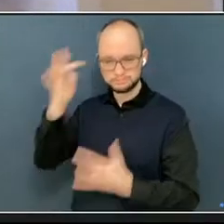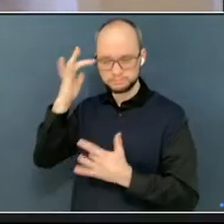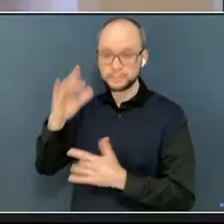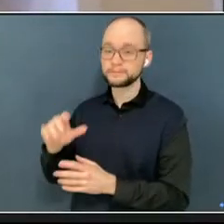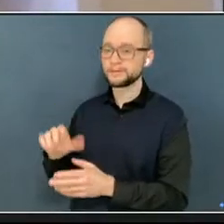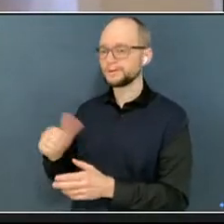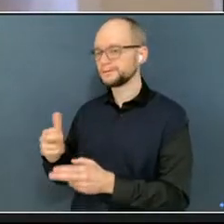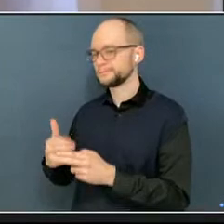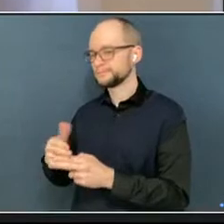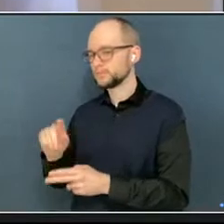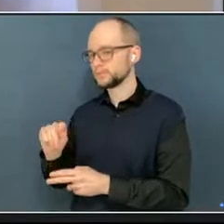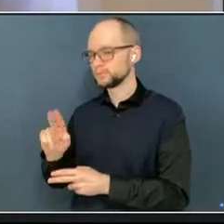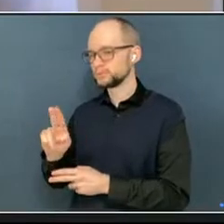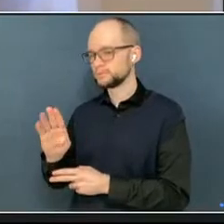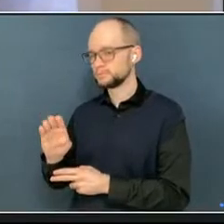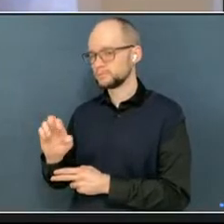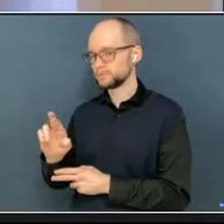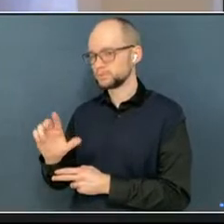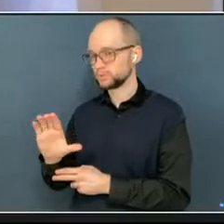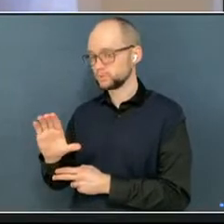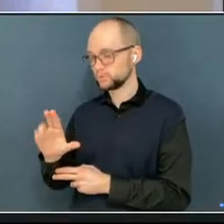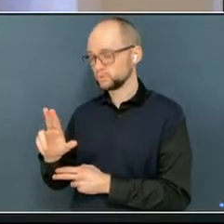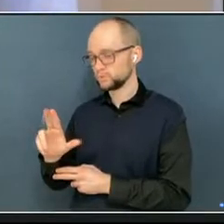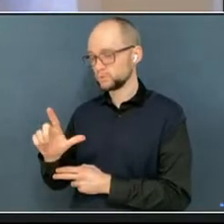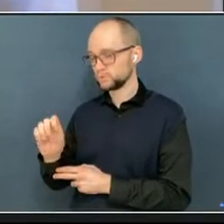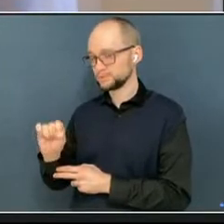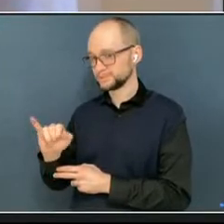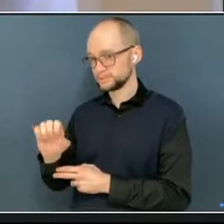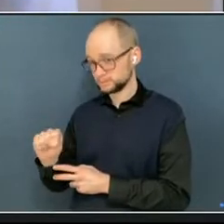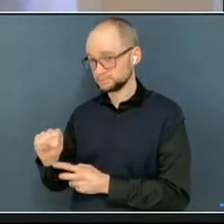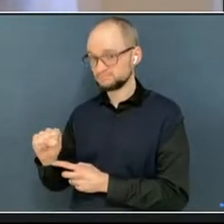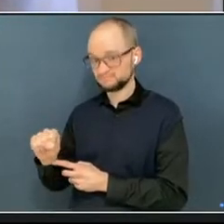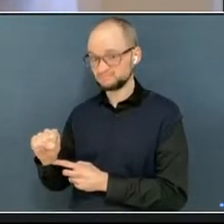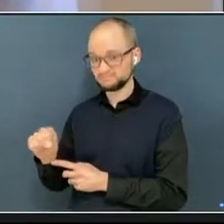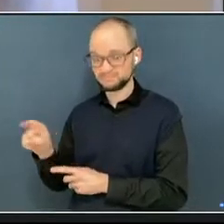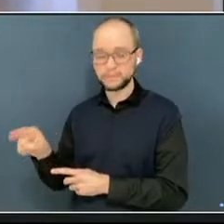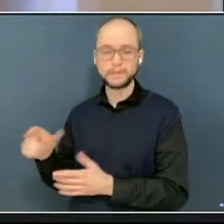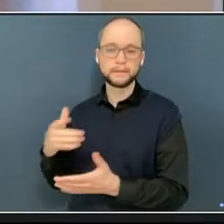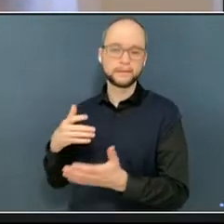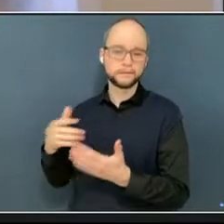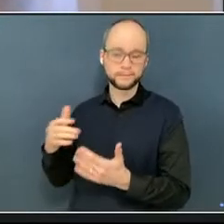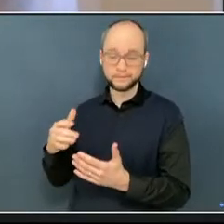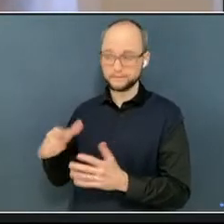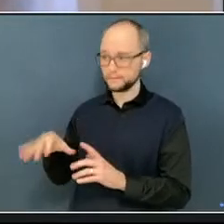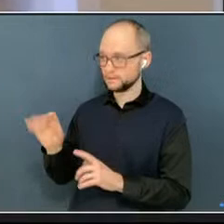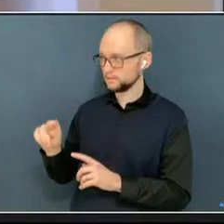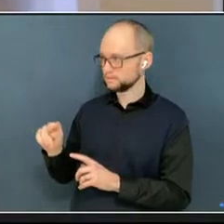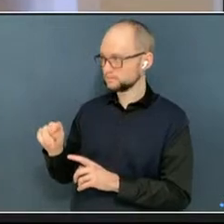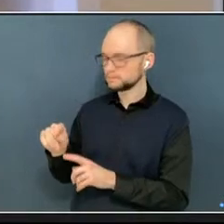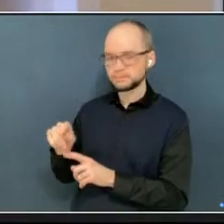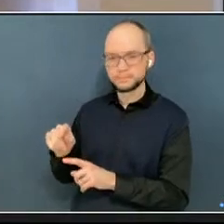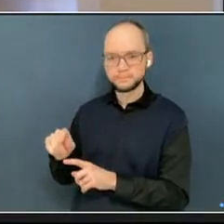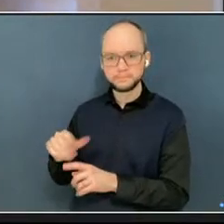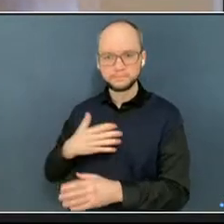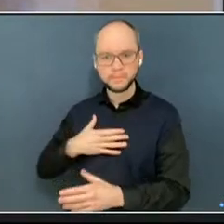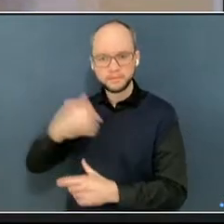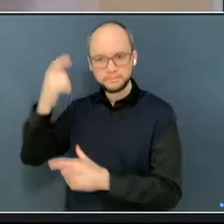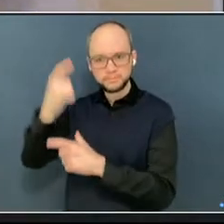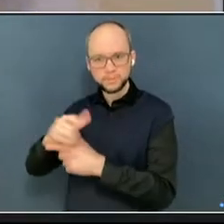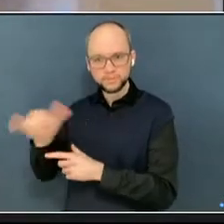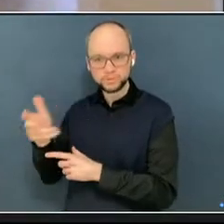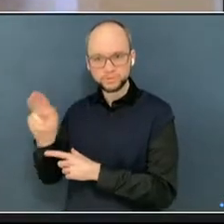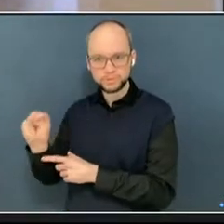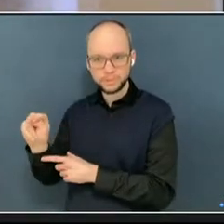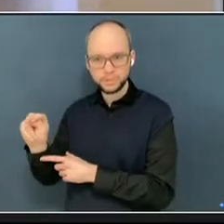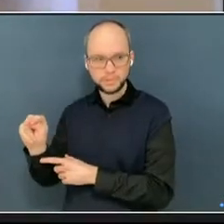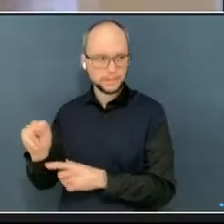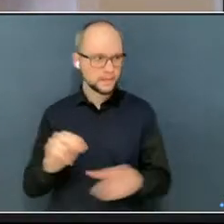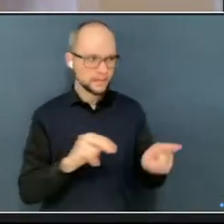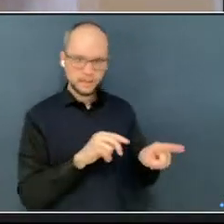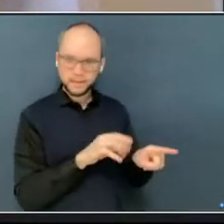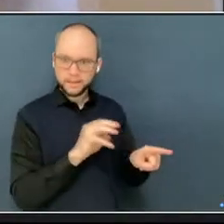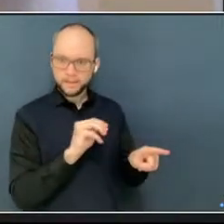I find out that my brother John and Mary Perkins are engaged to be married. I am so happy for them.